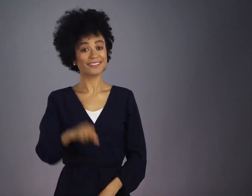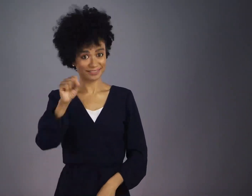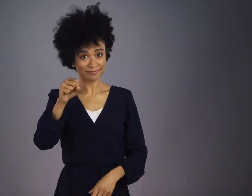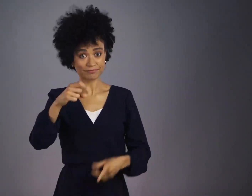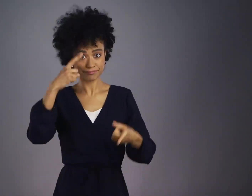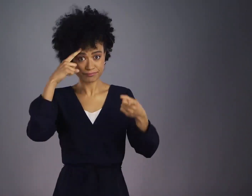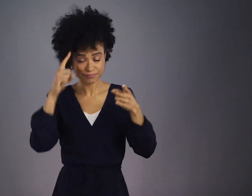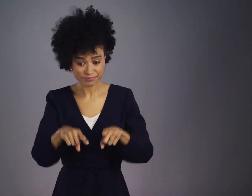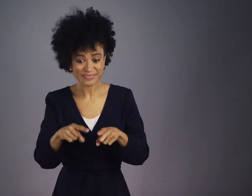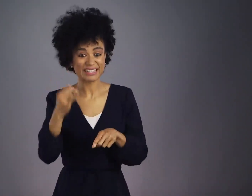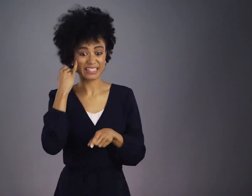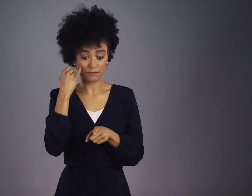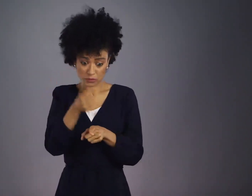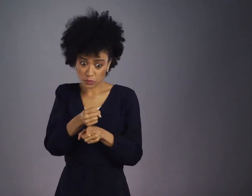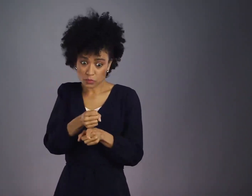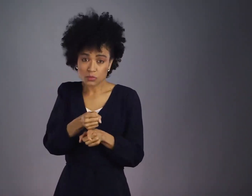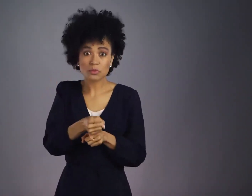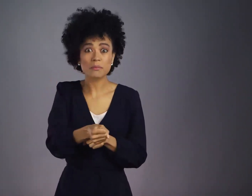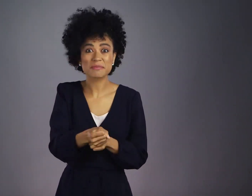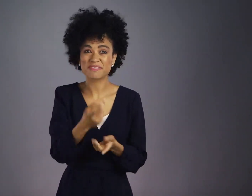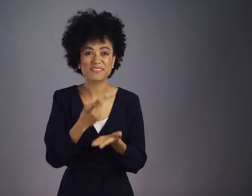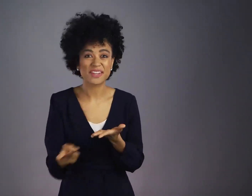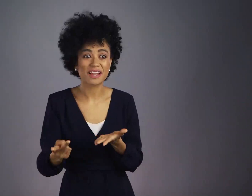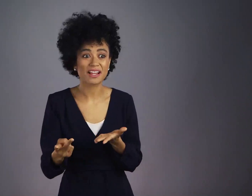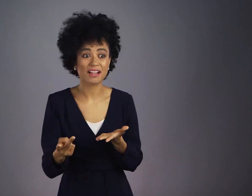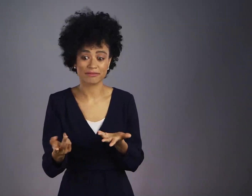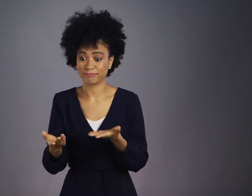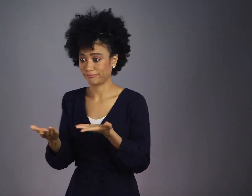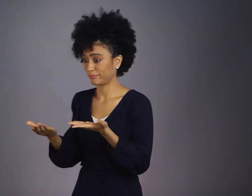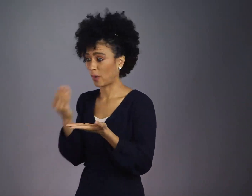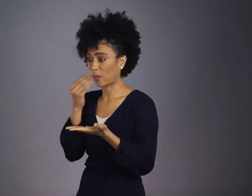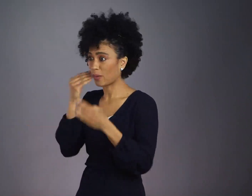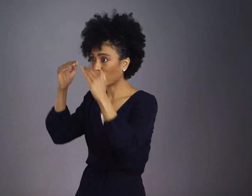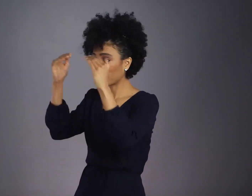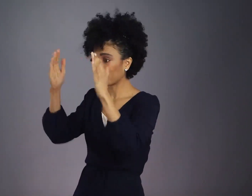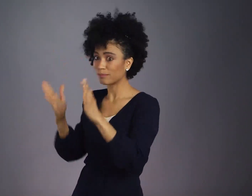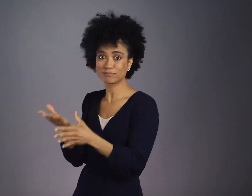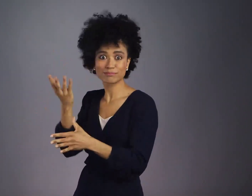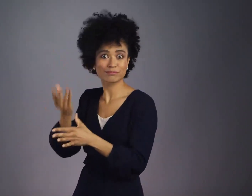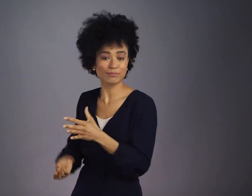Certainly he must keep sober, for there will be no home if he doesn’t.